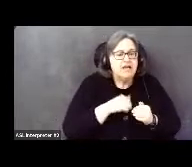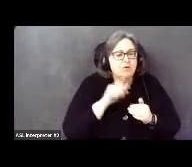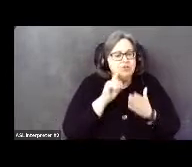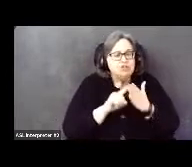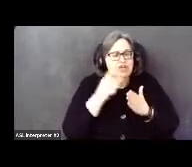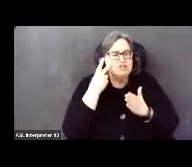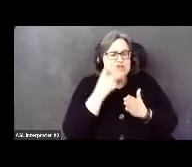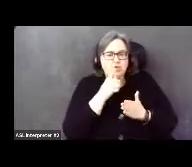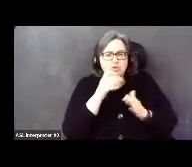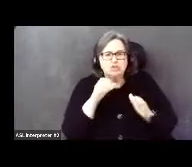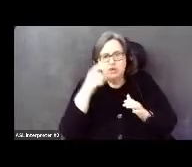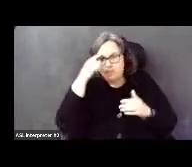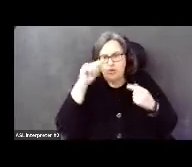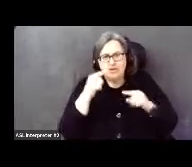the hill and went on and met with Congressman